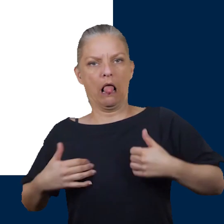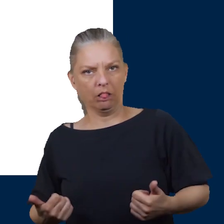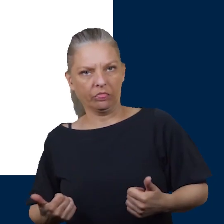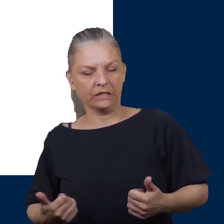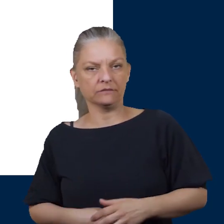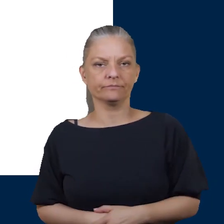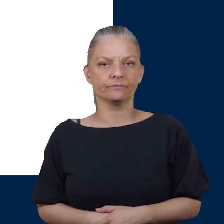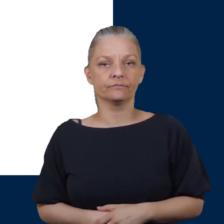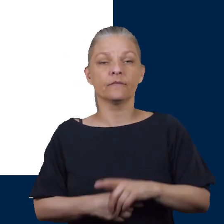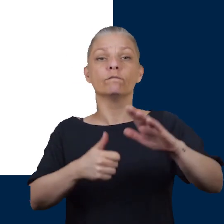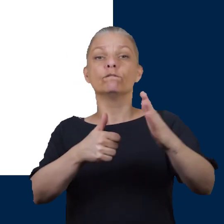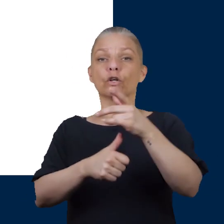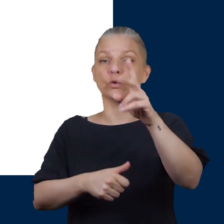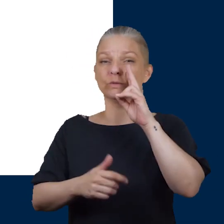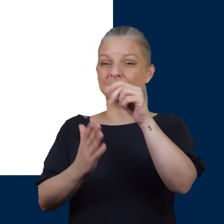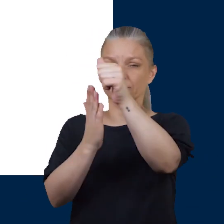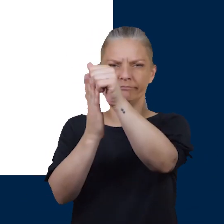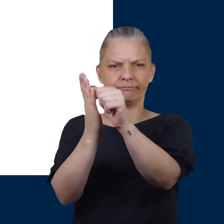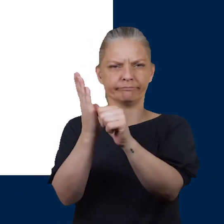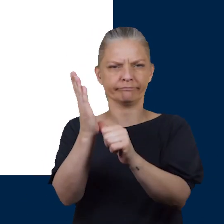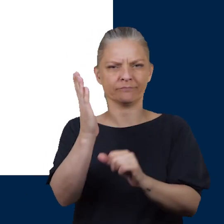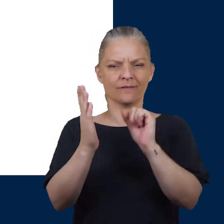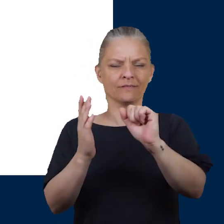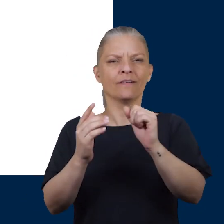The first section you can look at is the ingredients list.